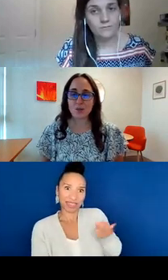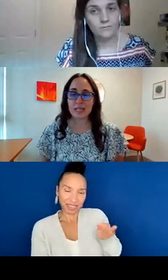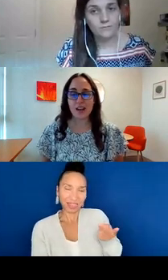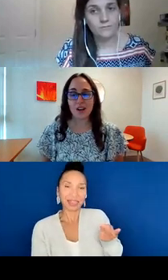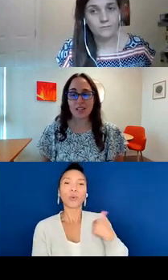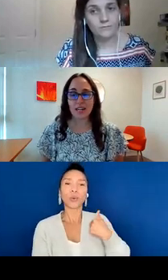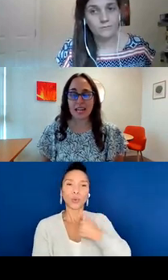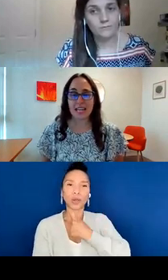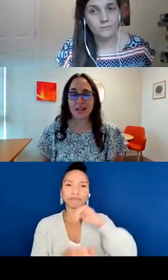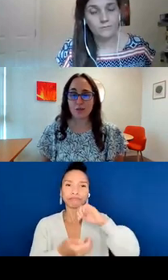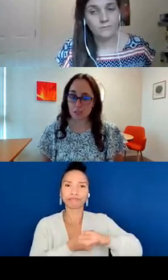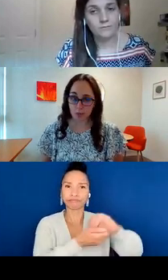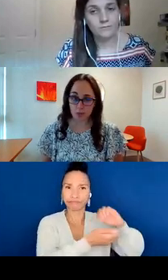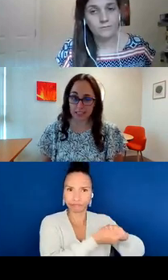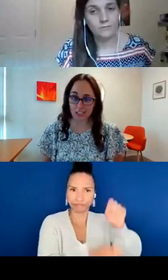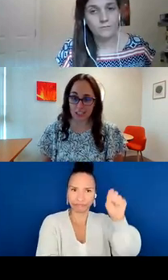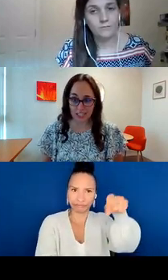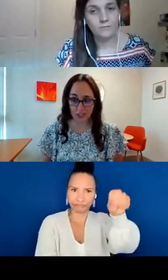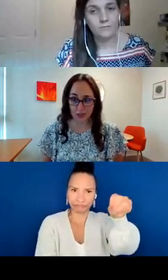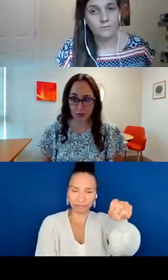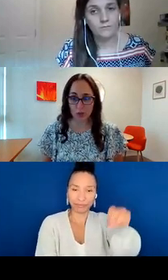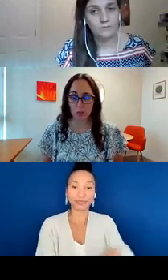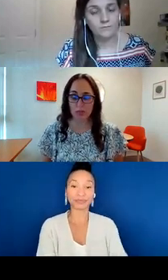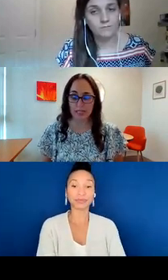Instead, we are a OVW grantee just like you.